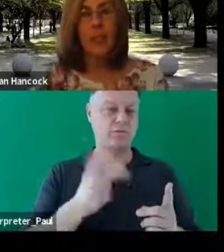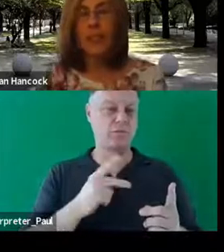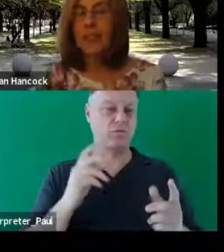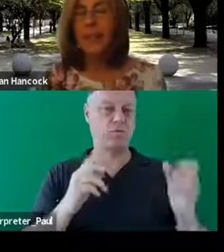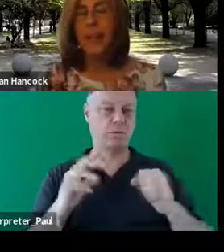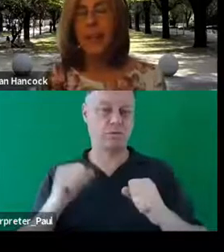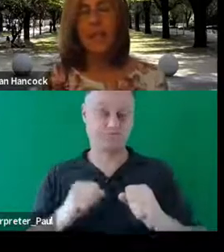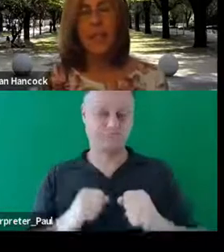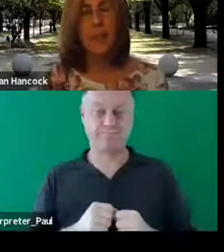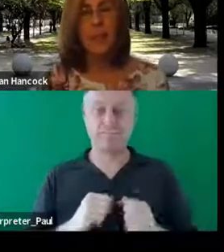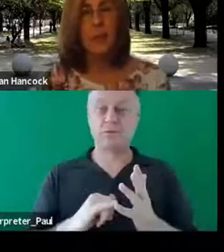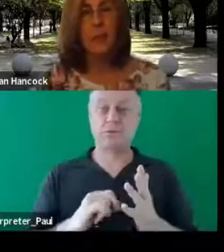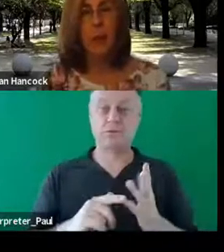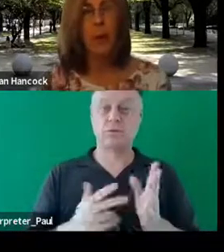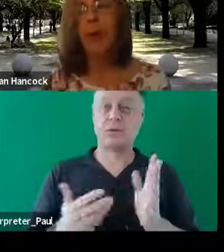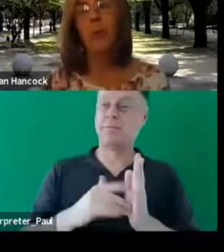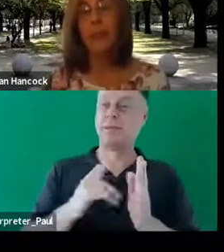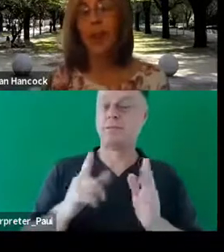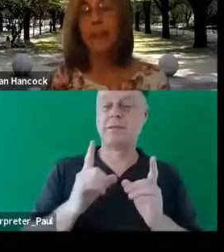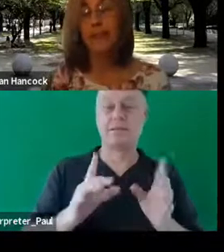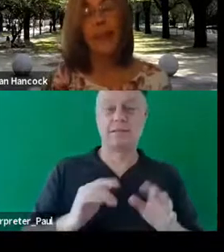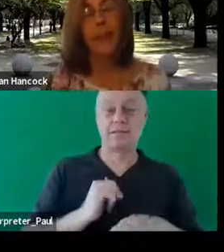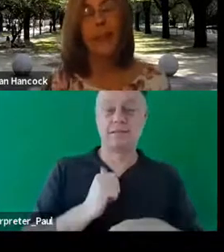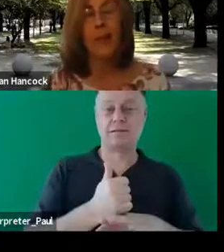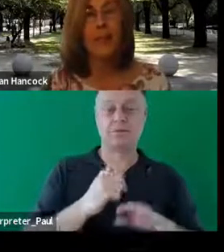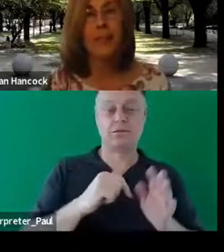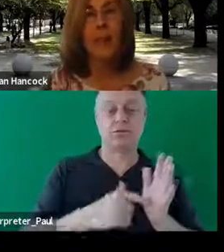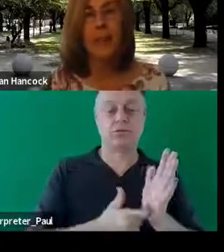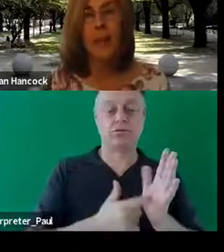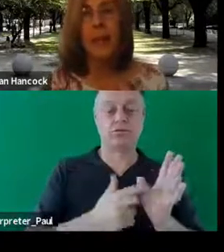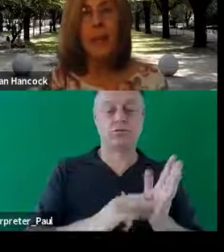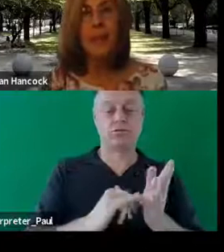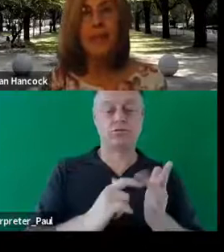could just start as a transitional program, you know, and – yeah. And I find the same, many said